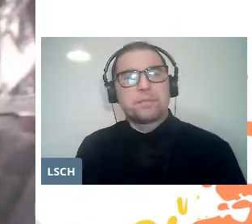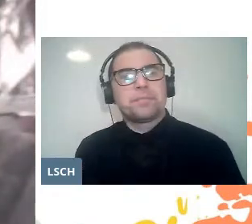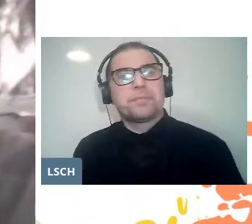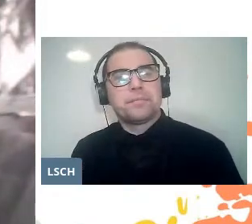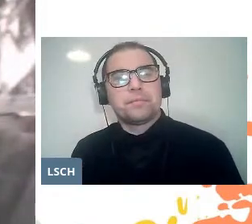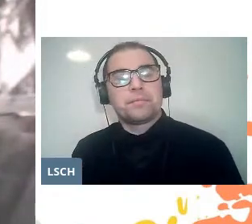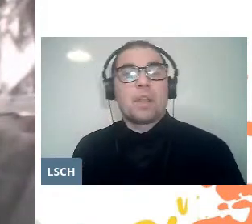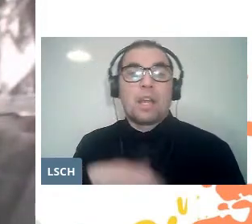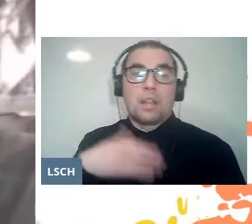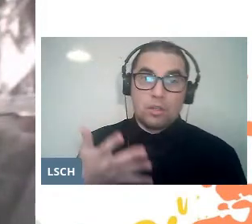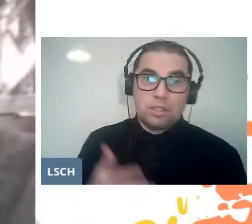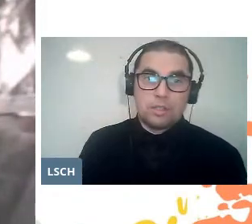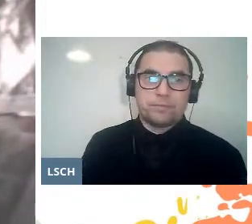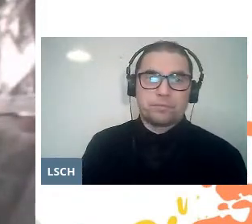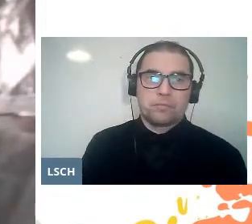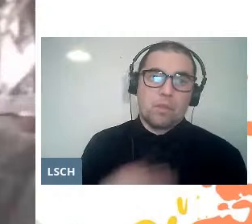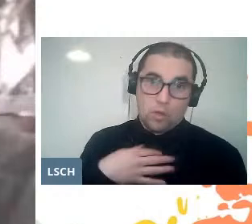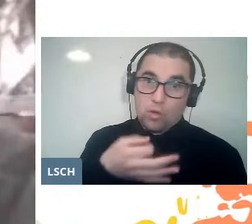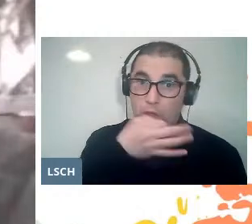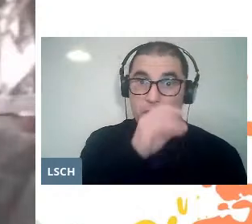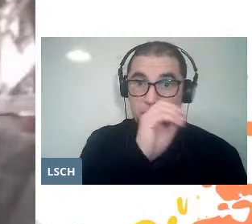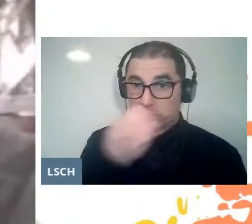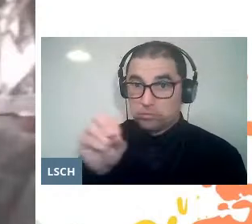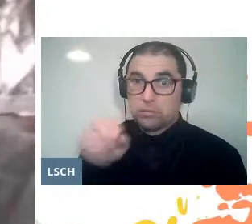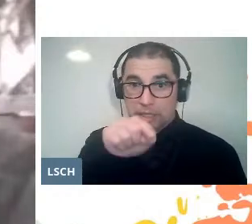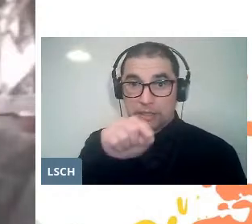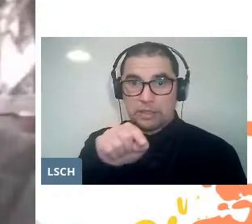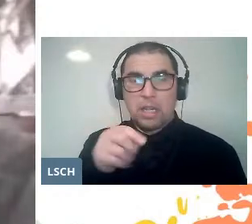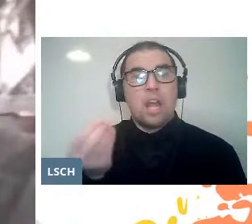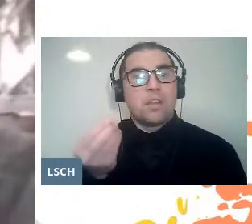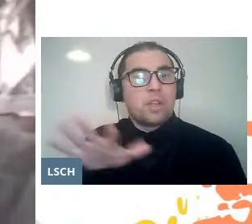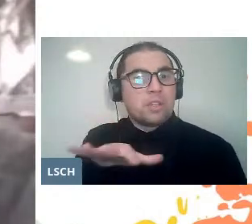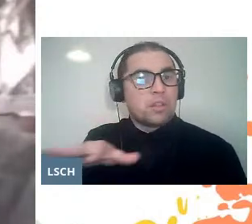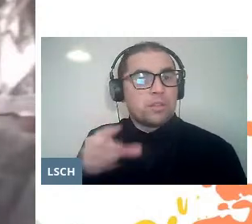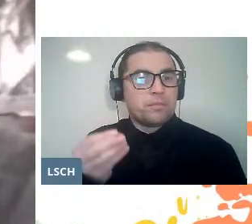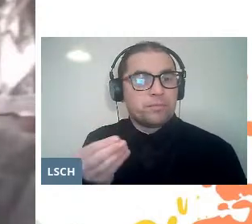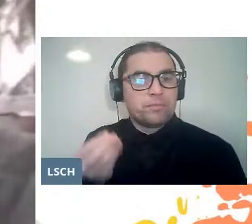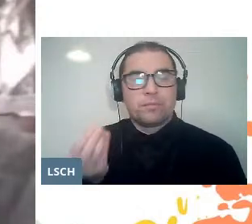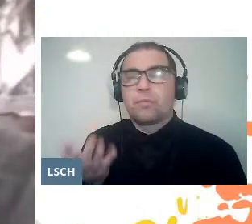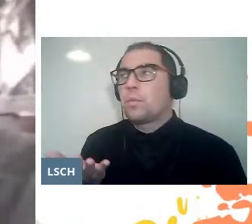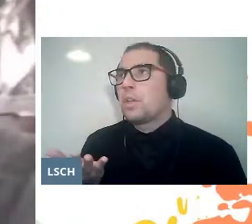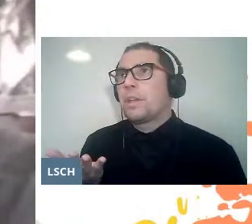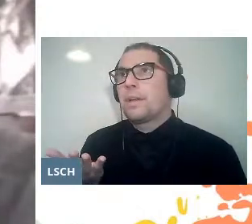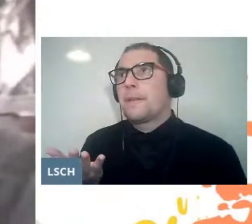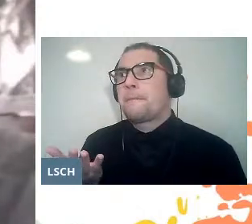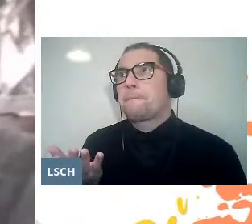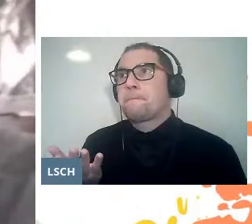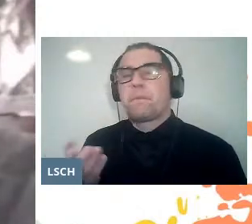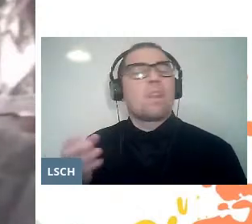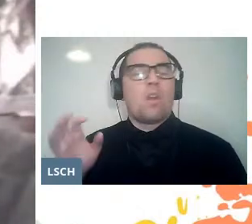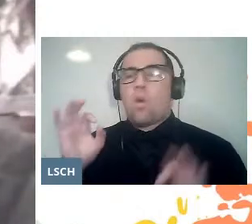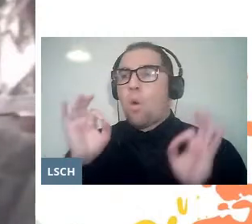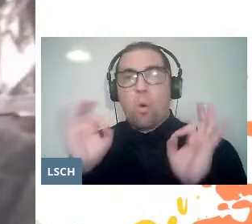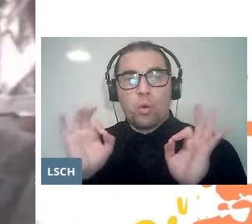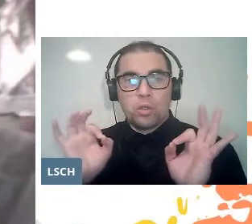I must say that this situation was fortunately fantastic for the history of music,